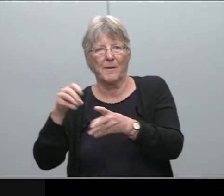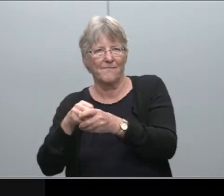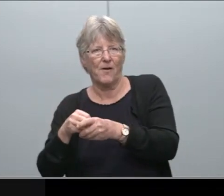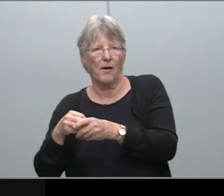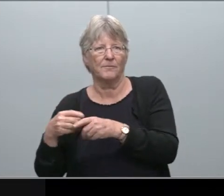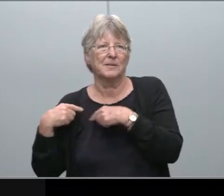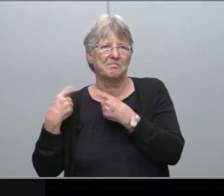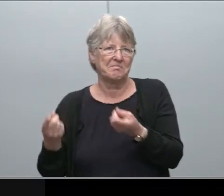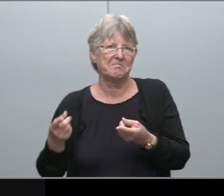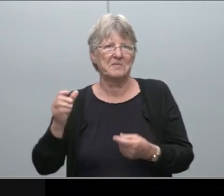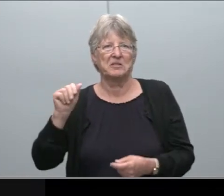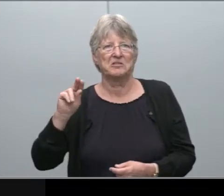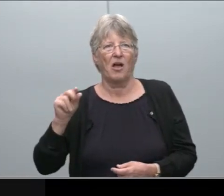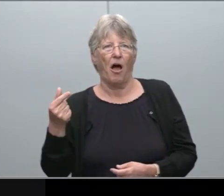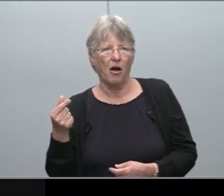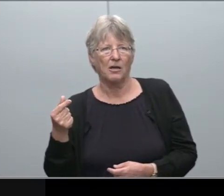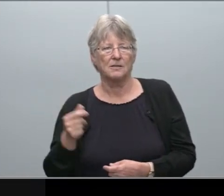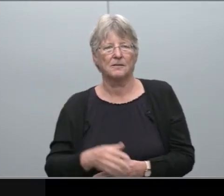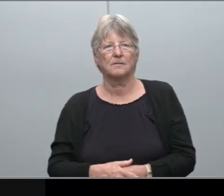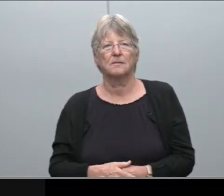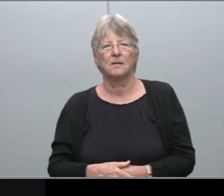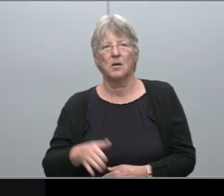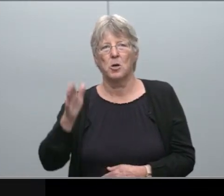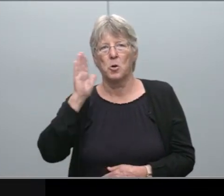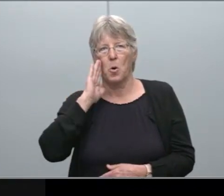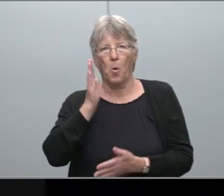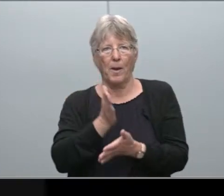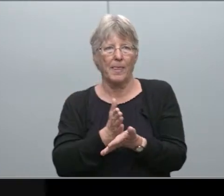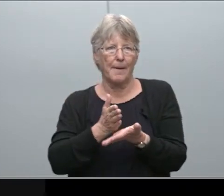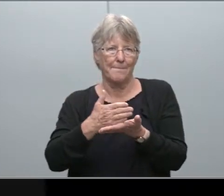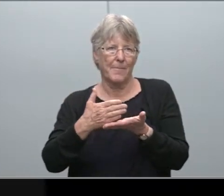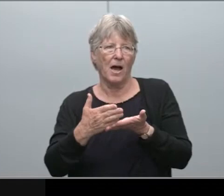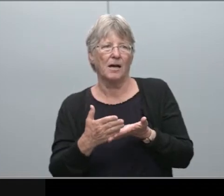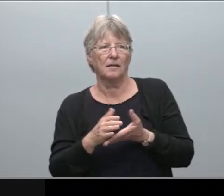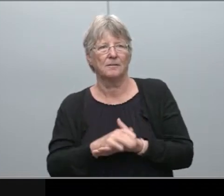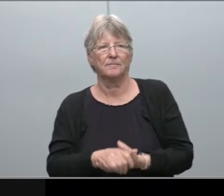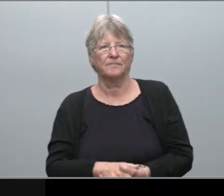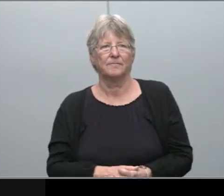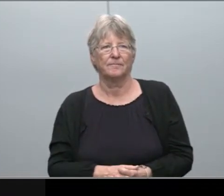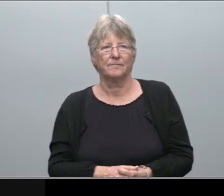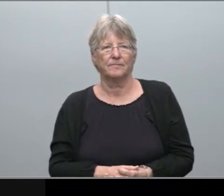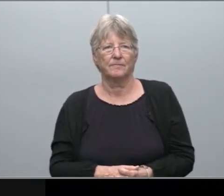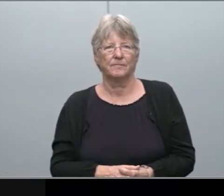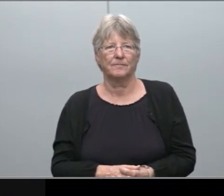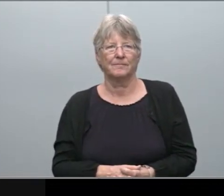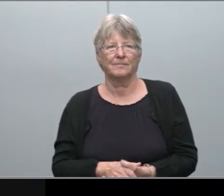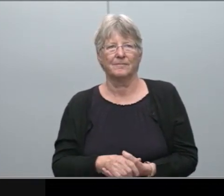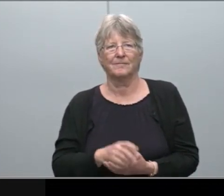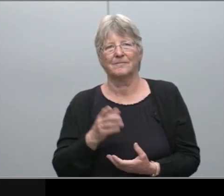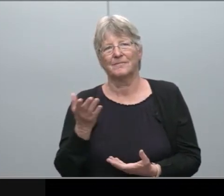And thank you. I appreciate that. But I also wanted to just sort of say